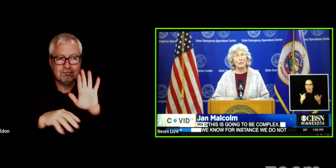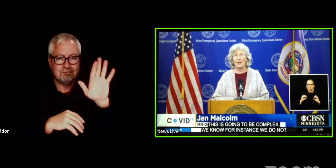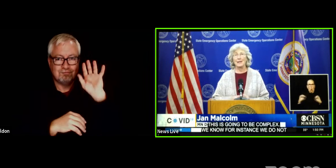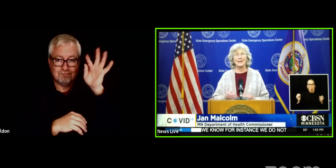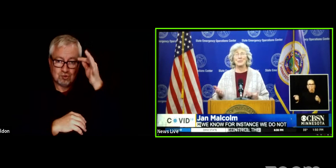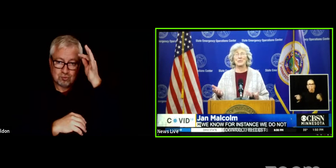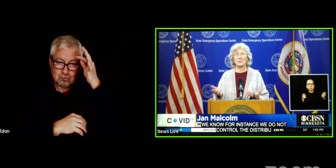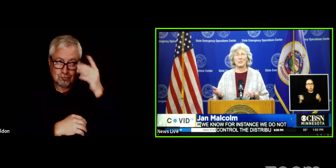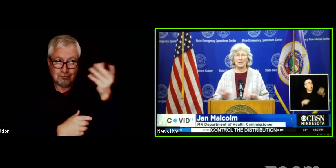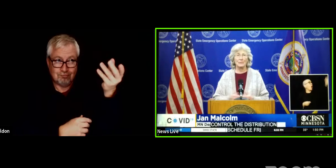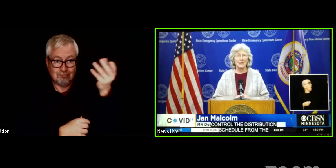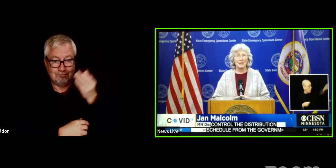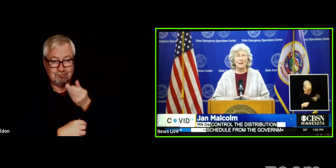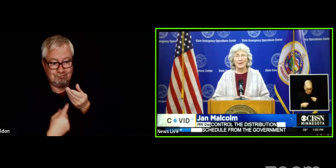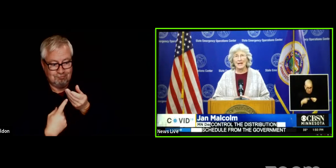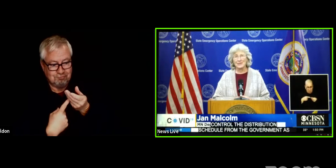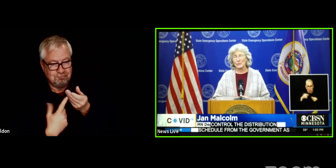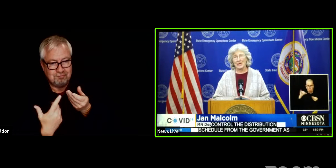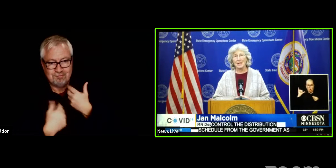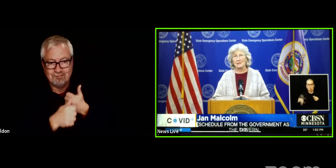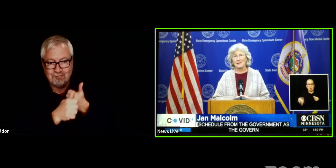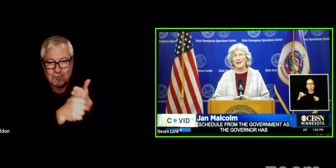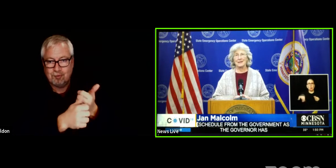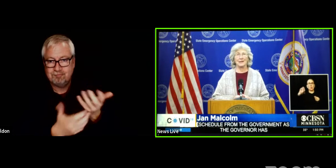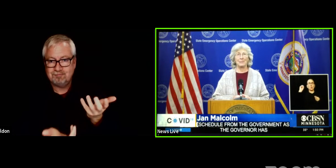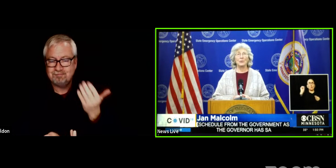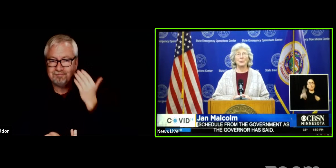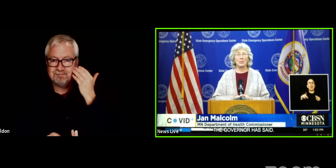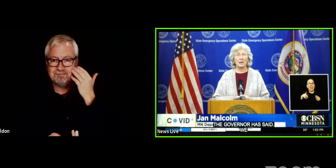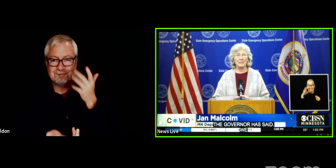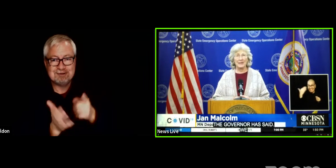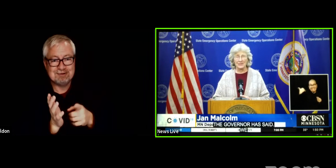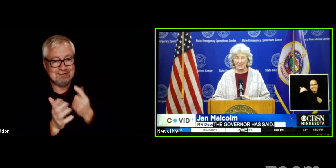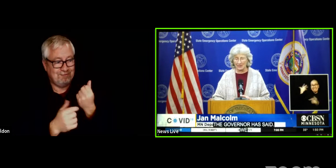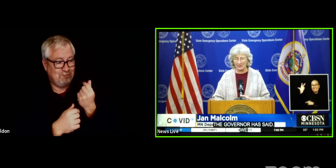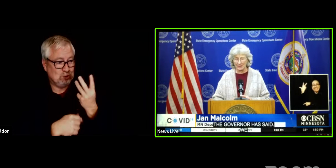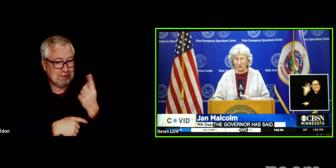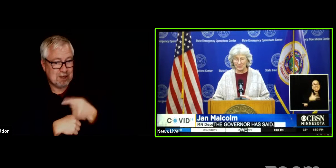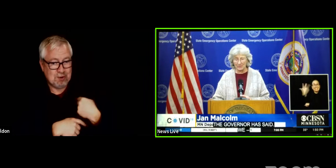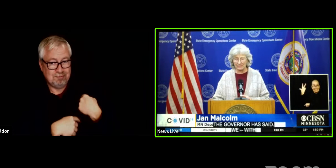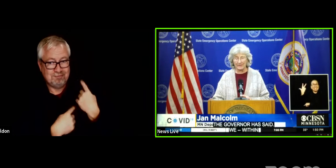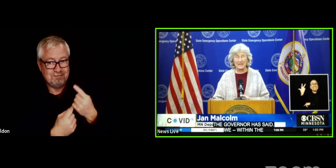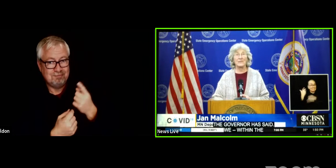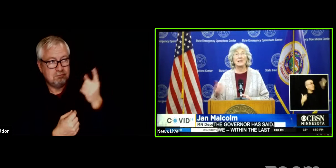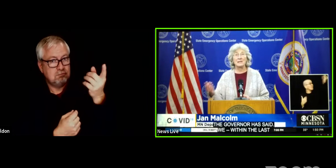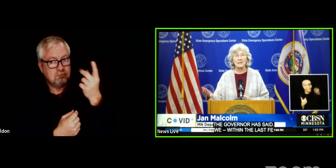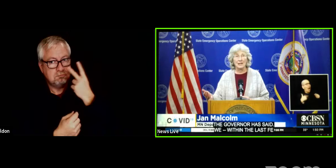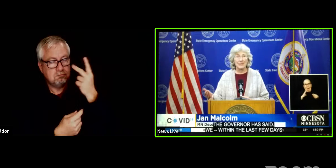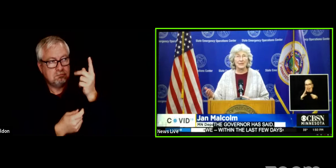WE'VE ALREADY -- JUST WIN THE LAST FEW DAYS HAD A MULTIPLE UPDATES IN TERMS OF LESS VACCINE COMING THAN